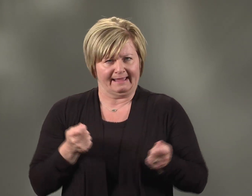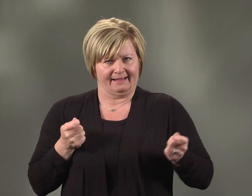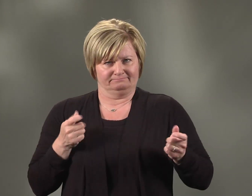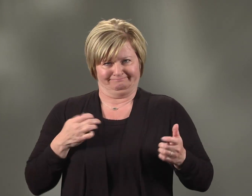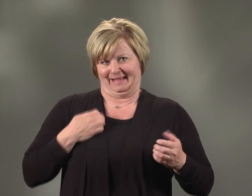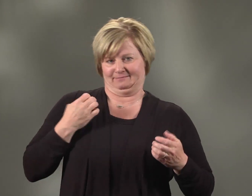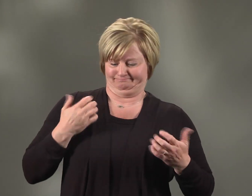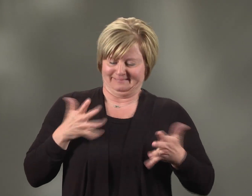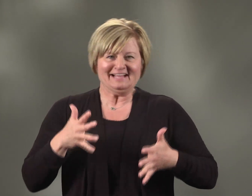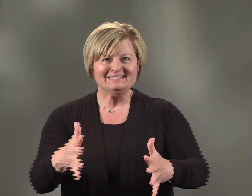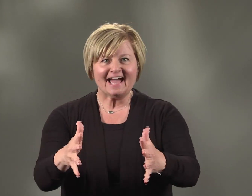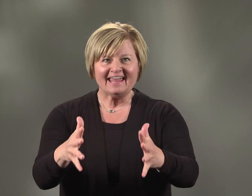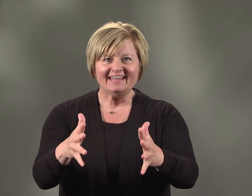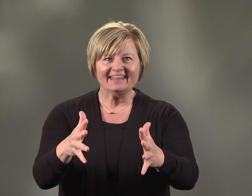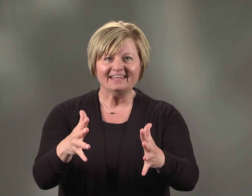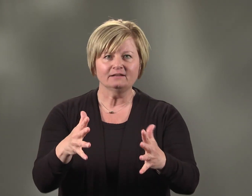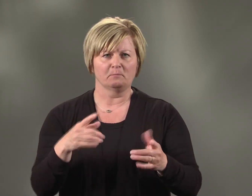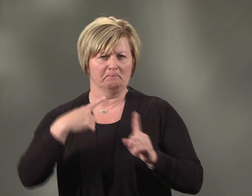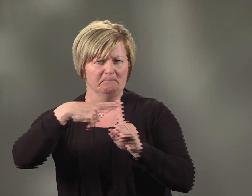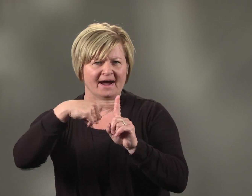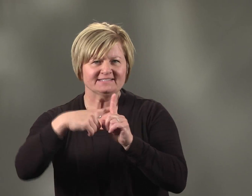and promote alternative positive thinking.